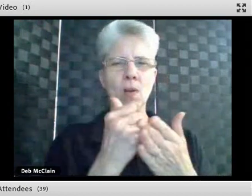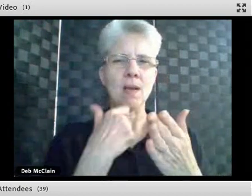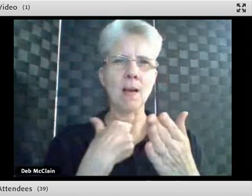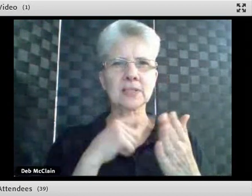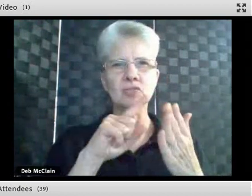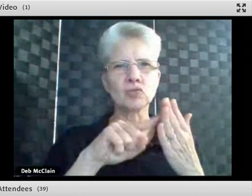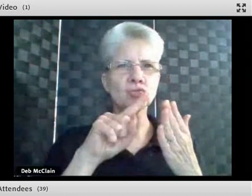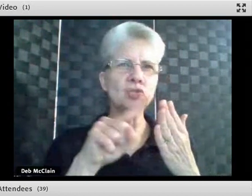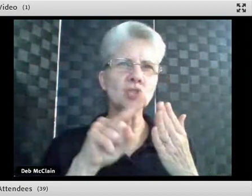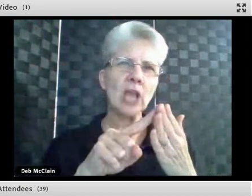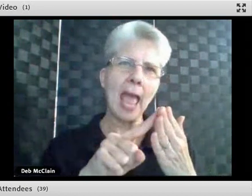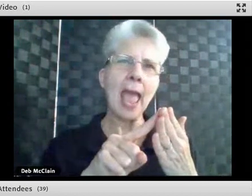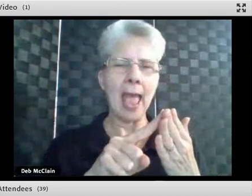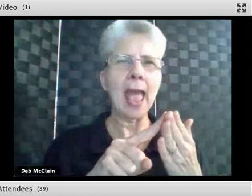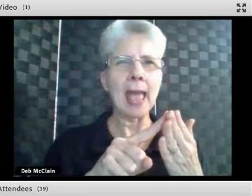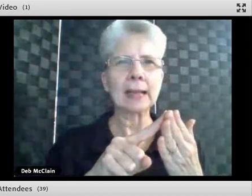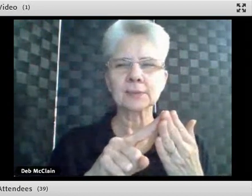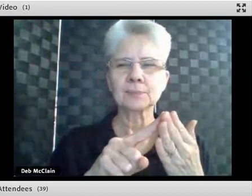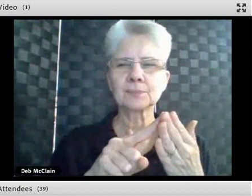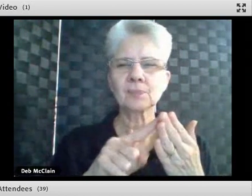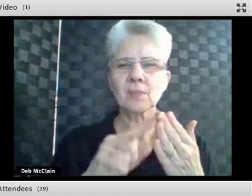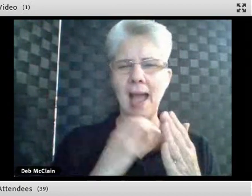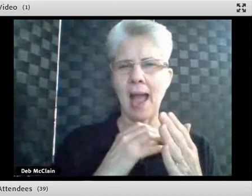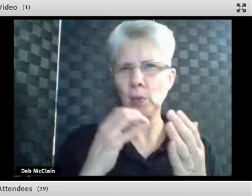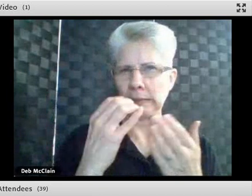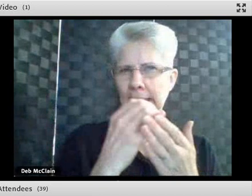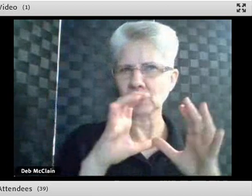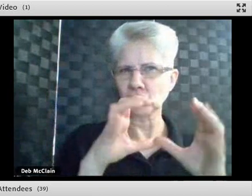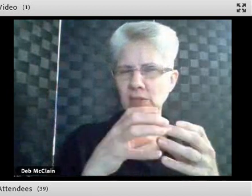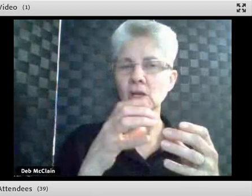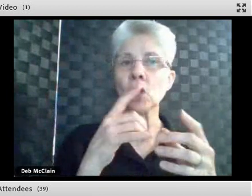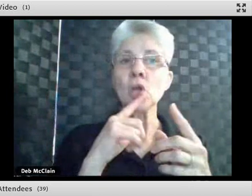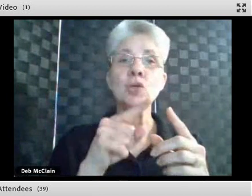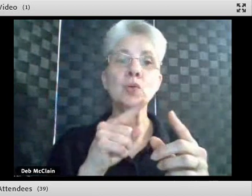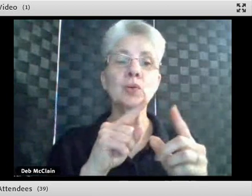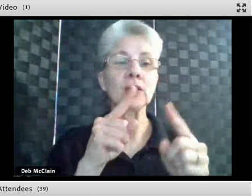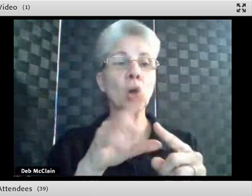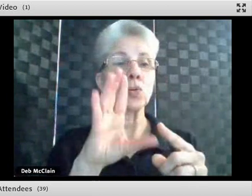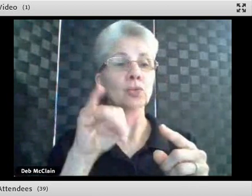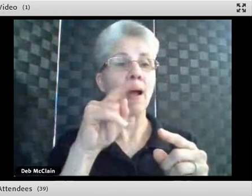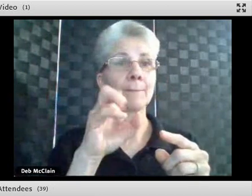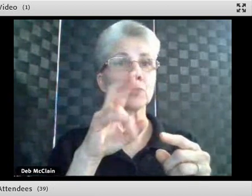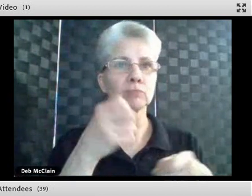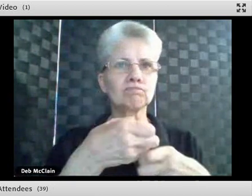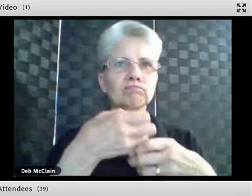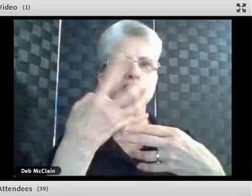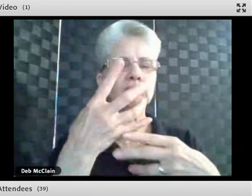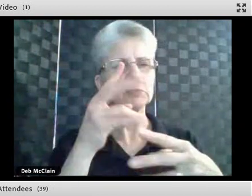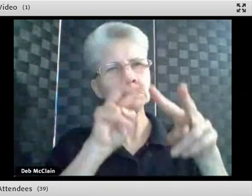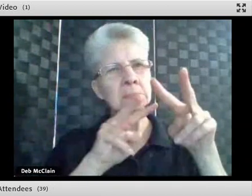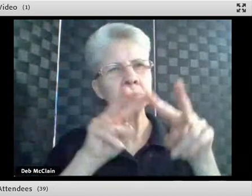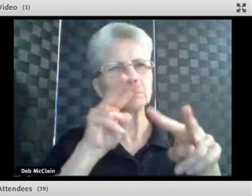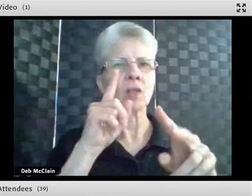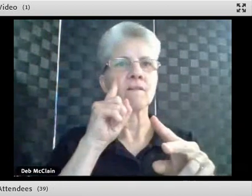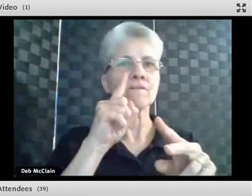check fixity in our collections." You can go to COPTR, and you can look for all the tools